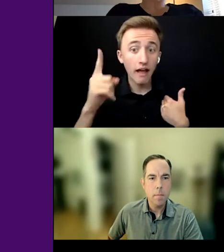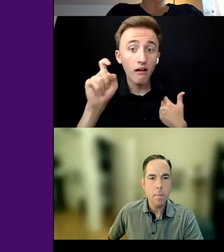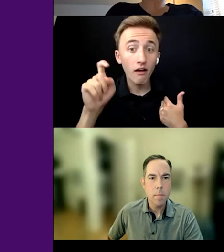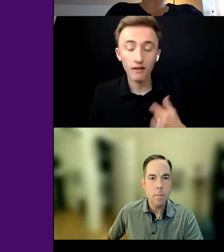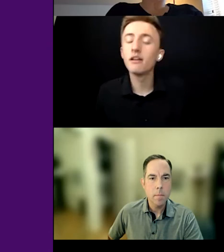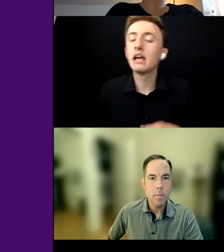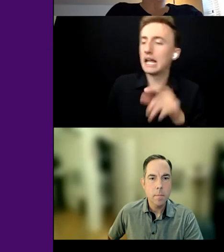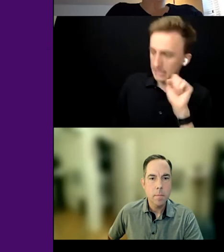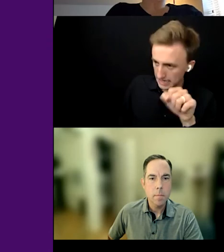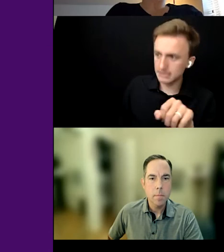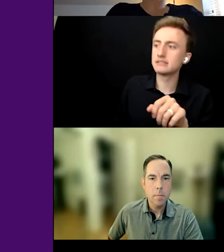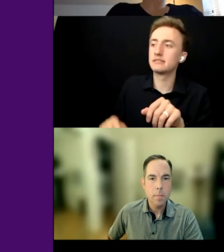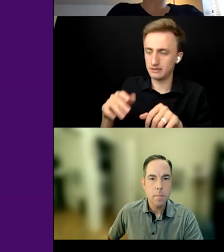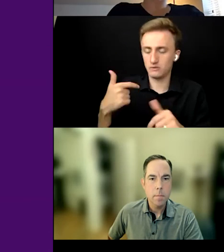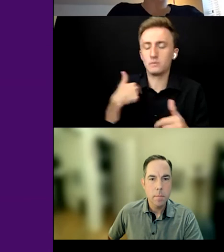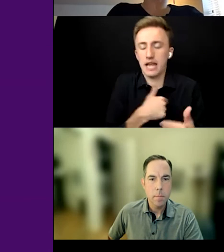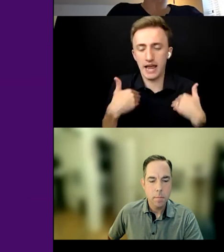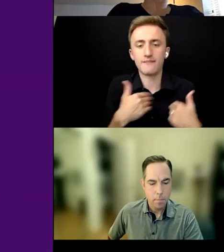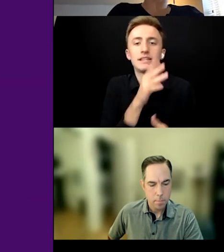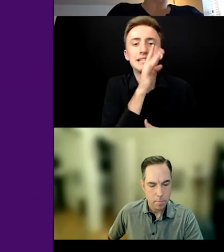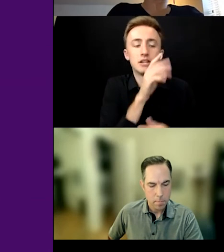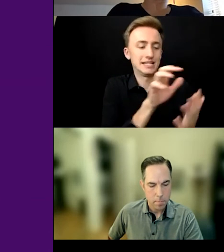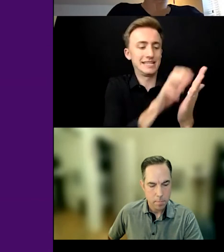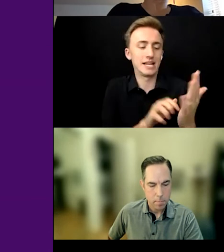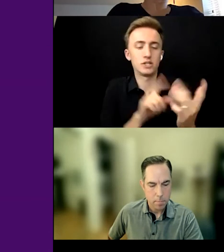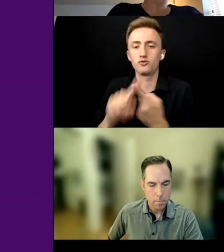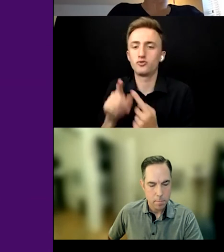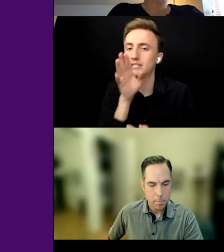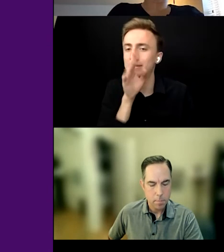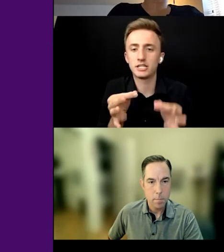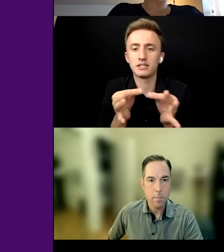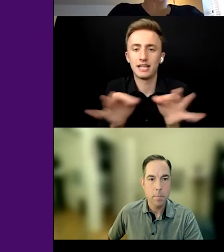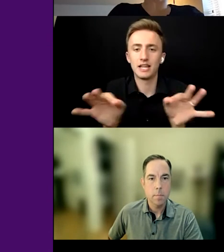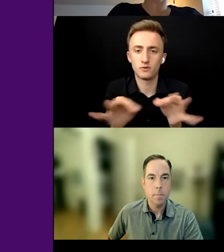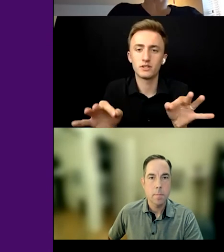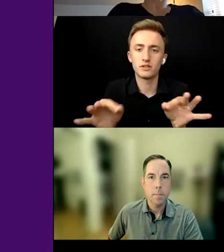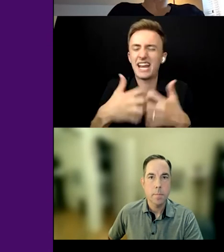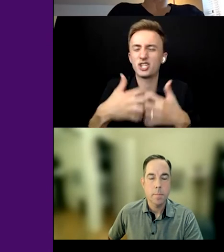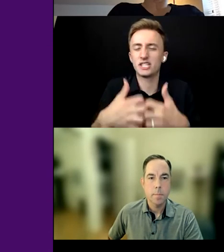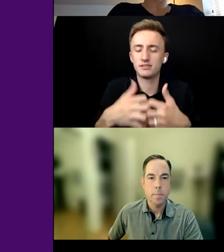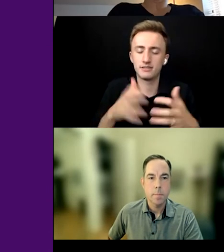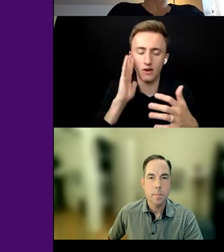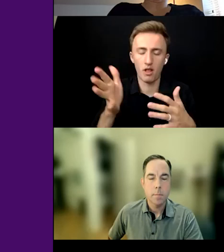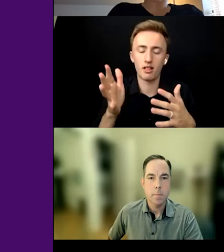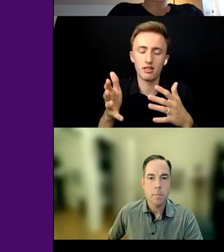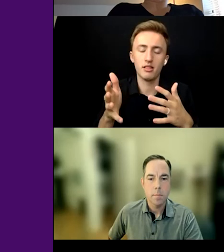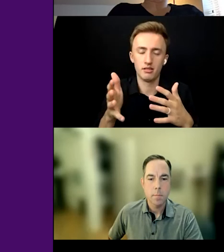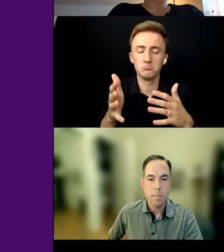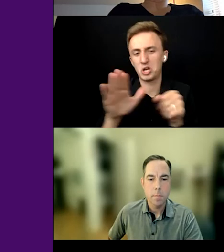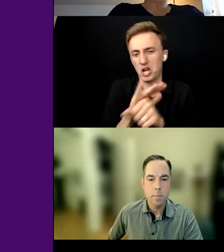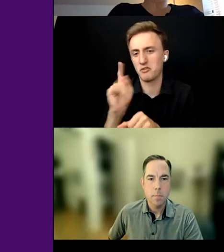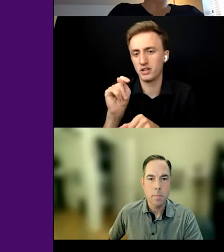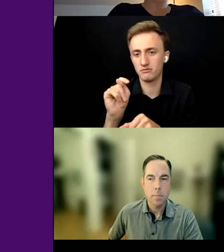text to speech languages that cover it to some extent, not being a tonal language speaker myself,